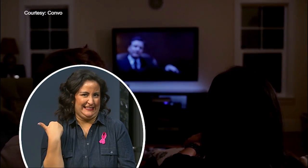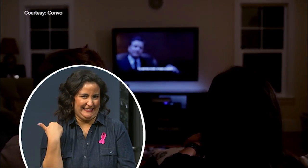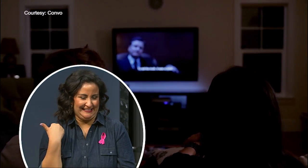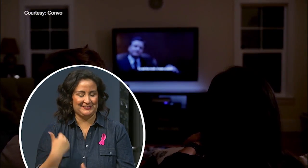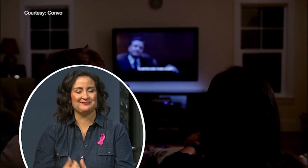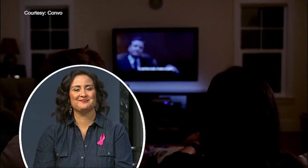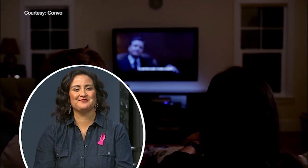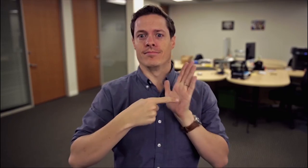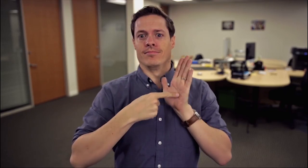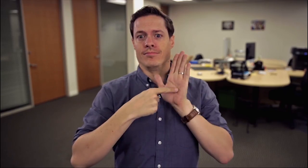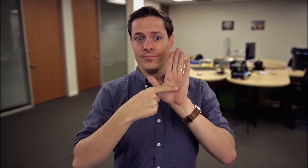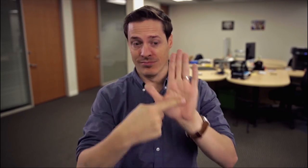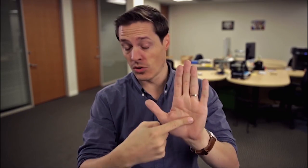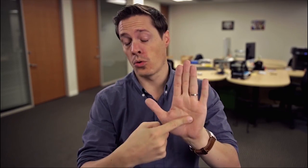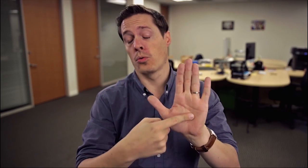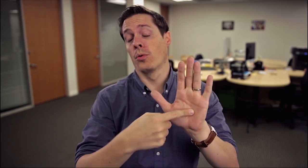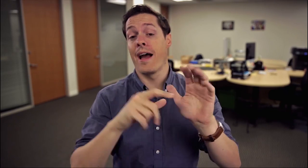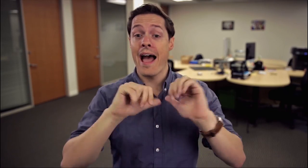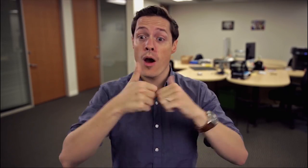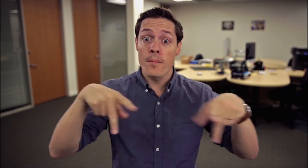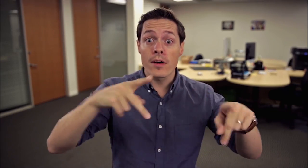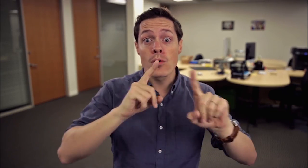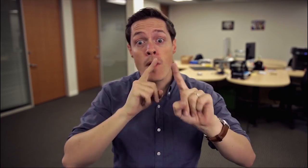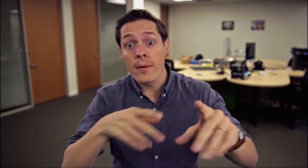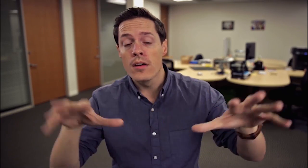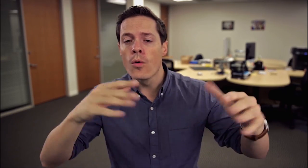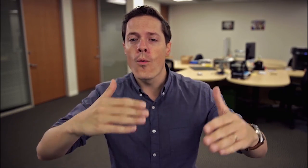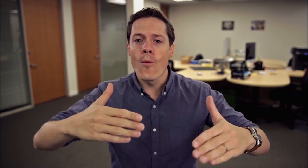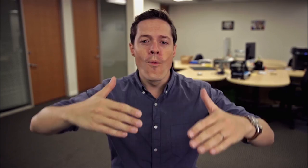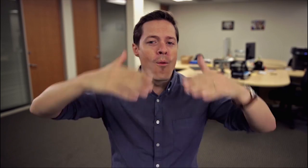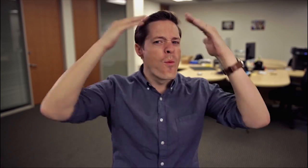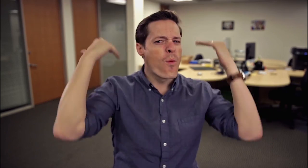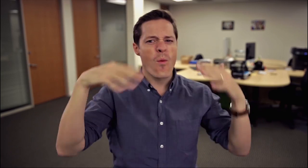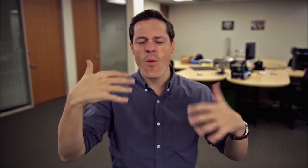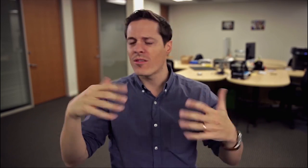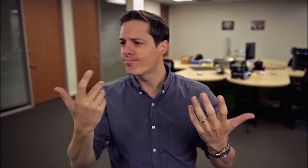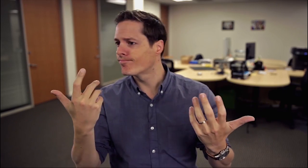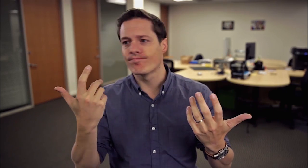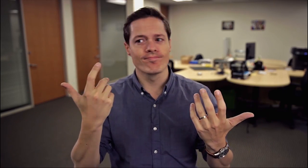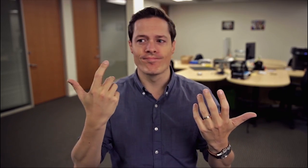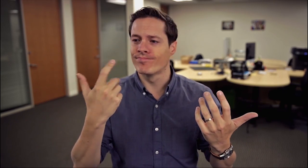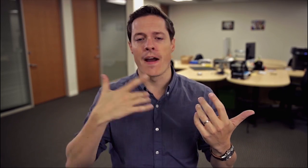Wayne: “People were so overwhelmed at first. They felt like it was some sort of futuristic